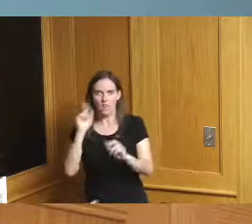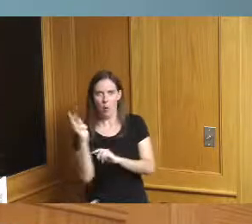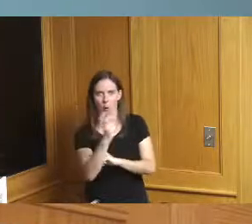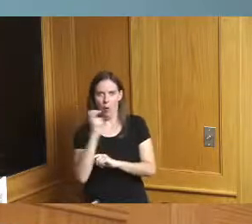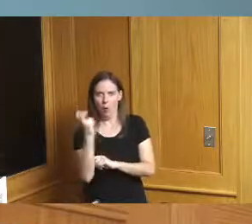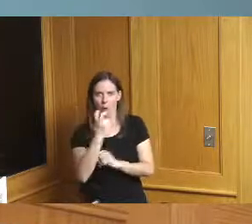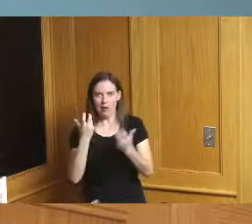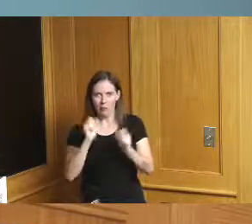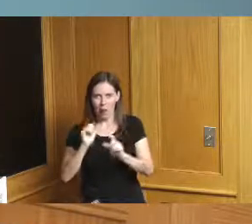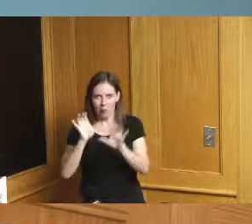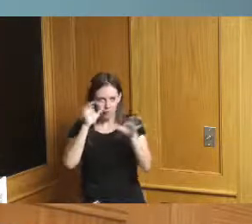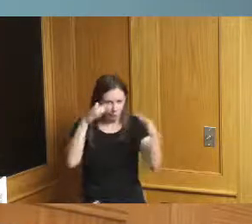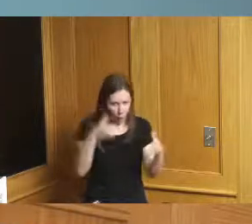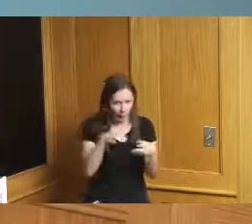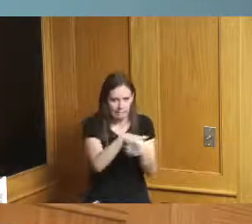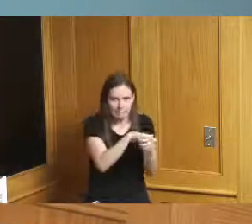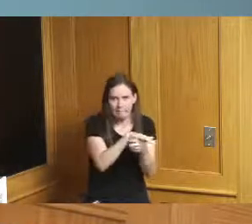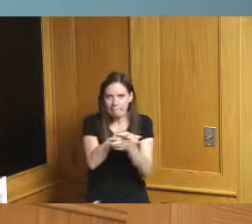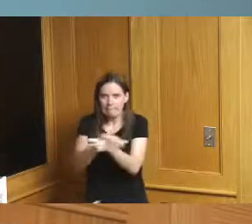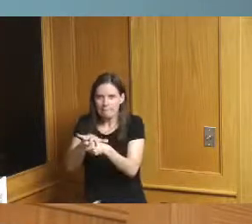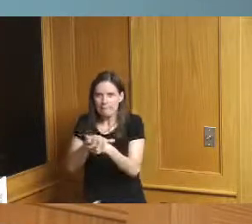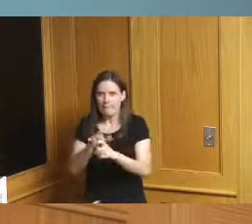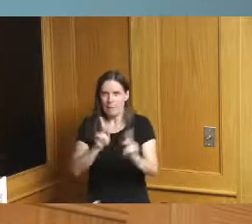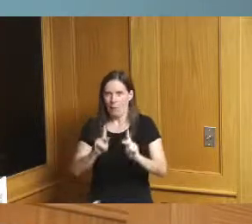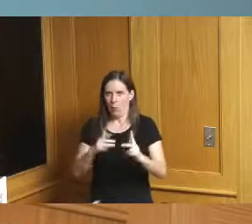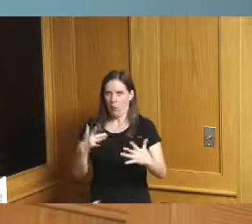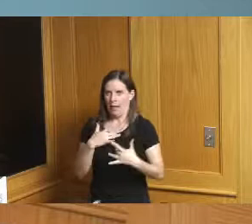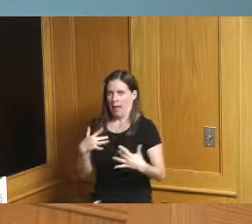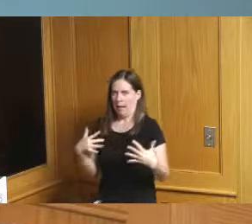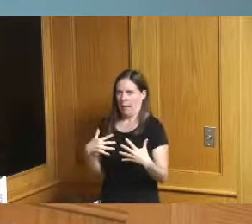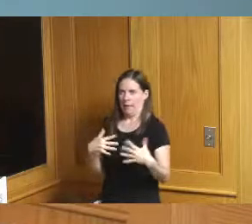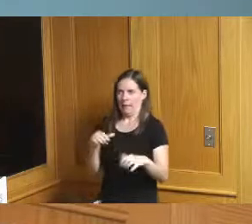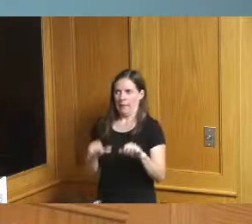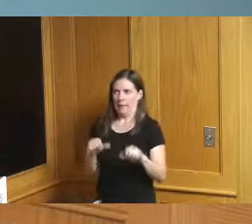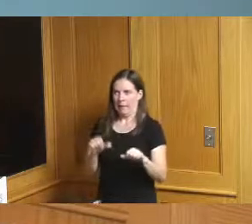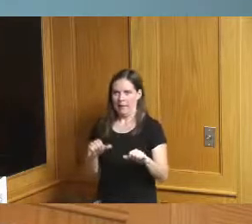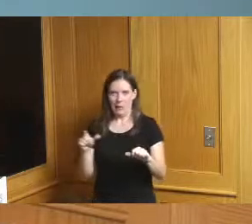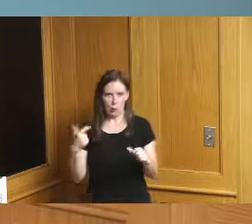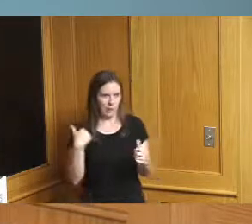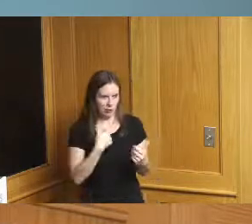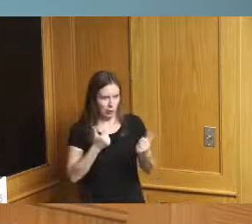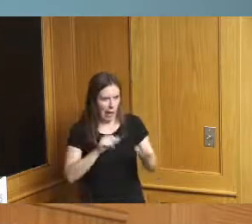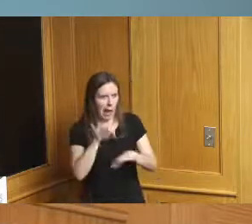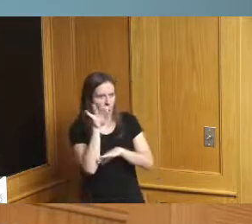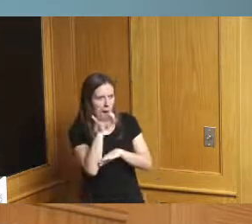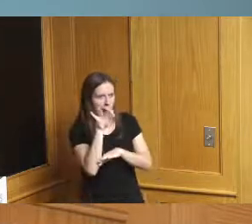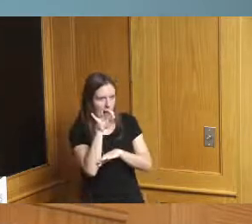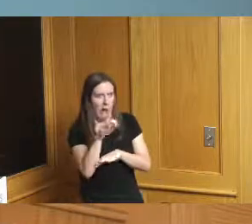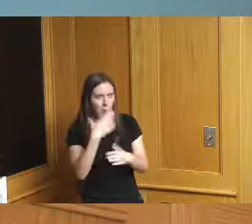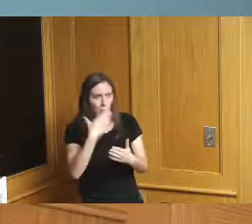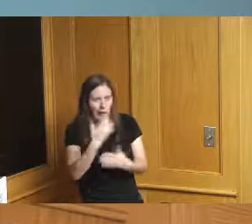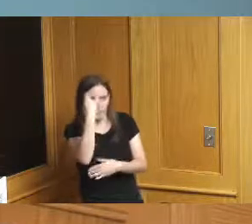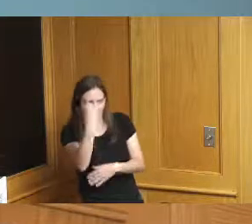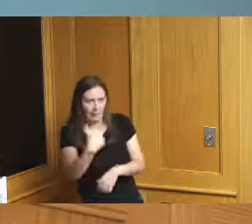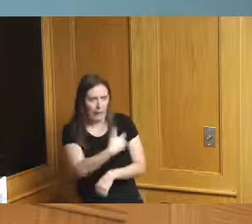those areas like you said that are the hardest to convince wherever those zip codes are i know